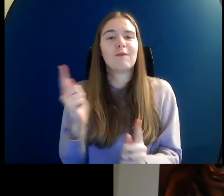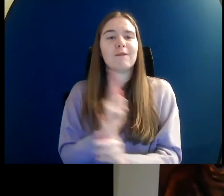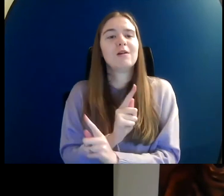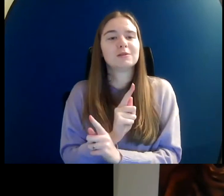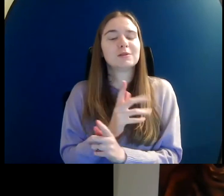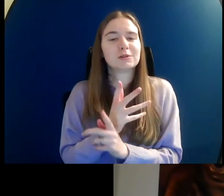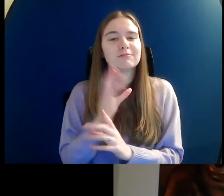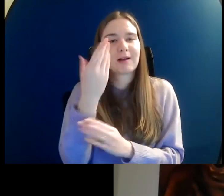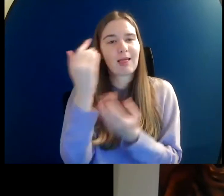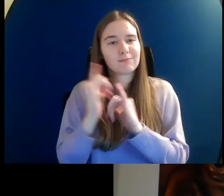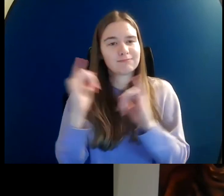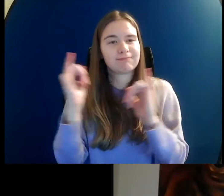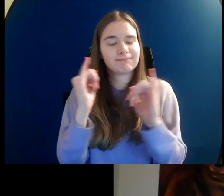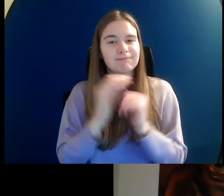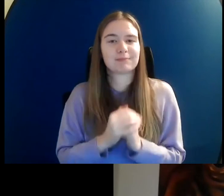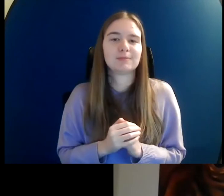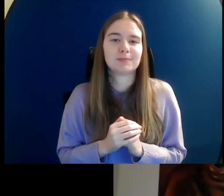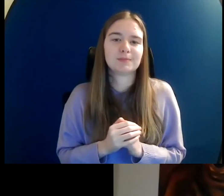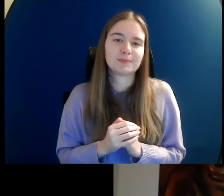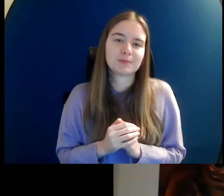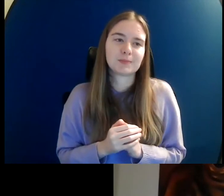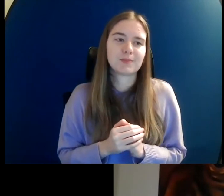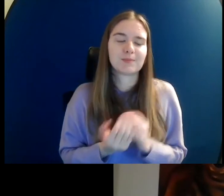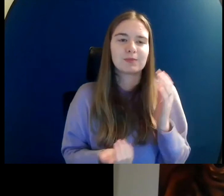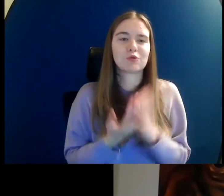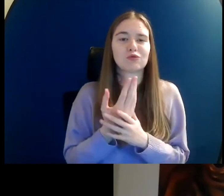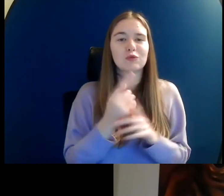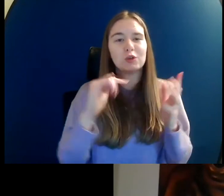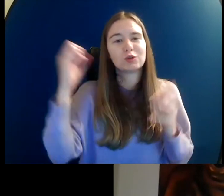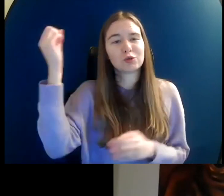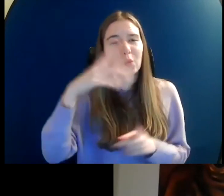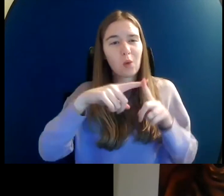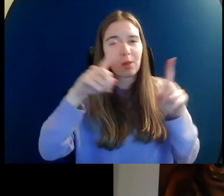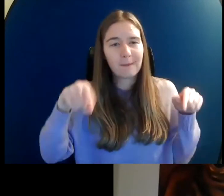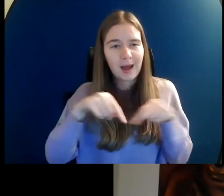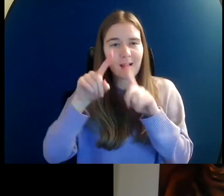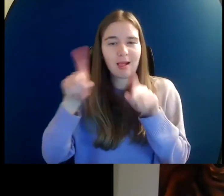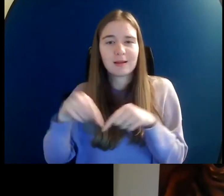As a method of reusable energy creation and saving, solar panels don't seem to impact the climate crisis.